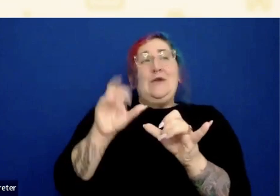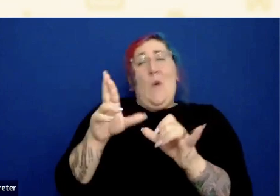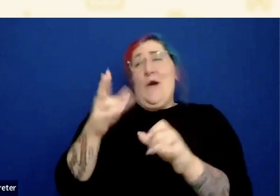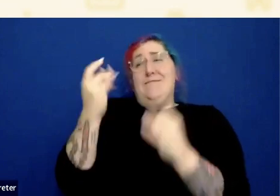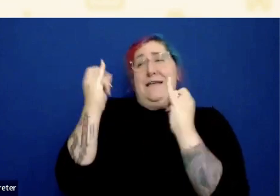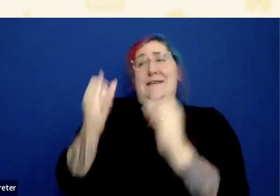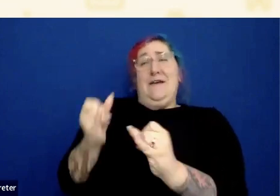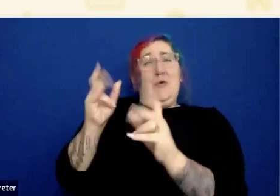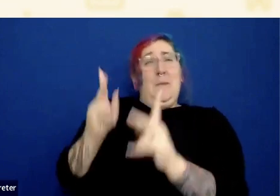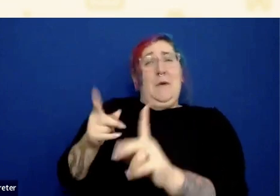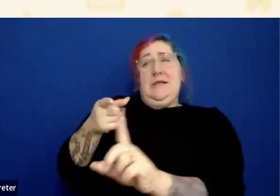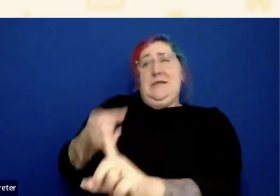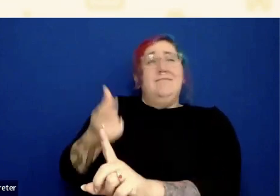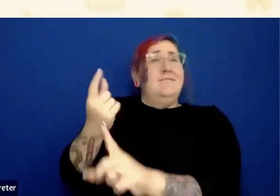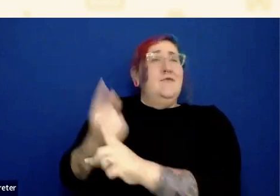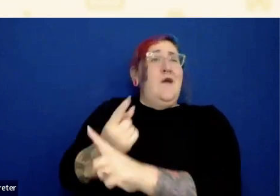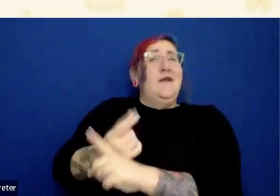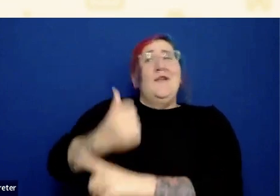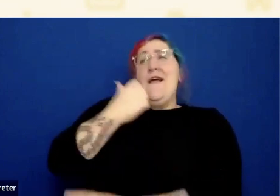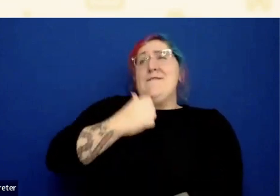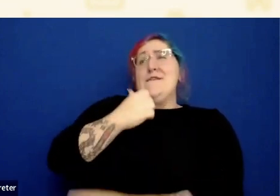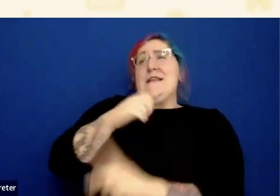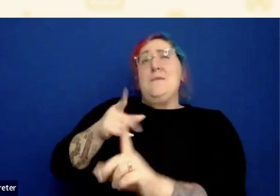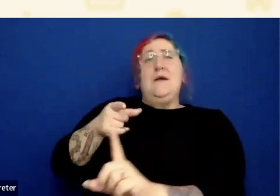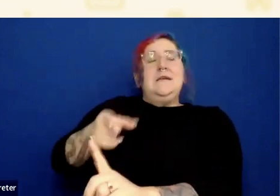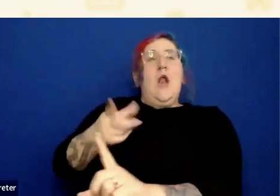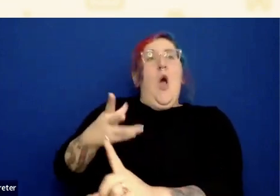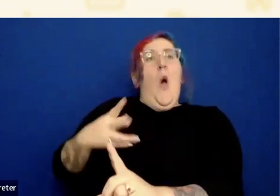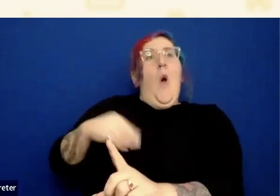And what I need to keep reminding some of my peers